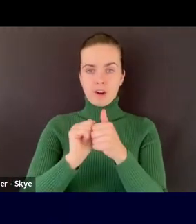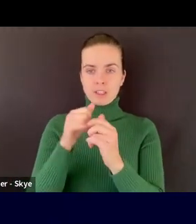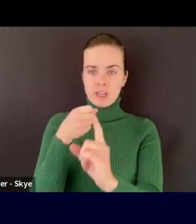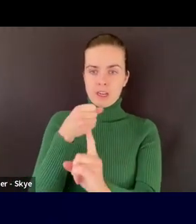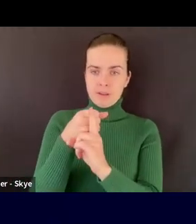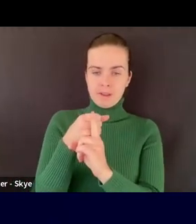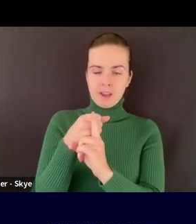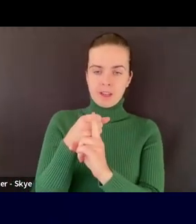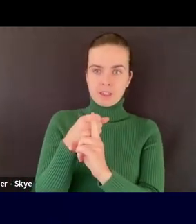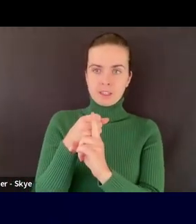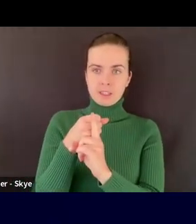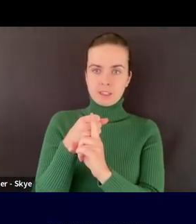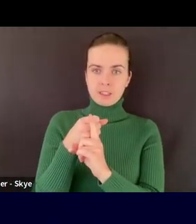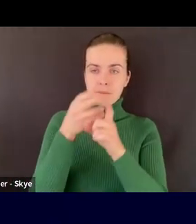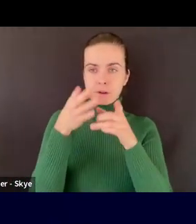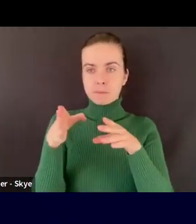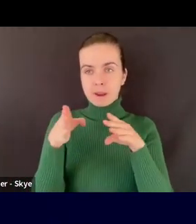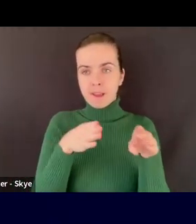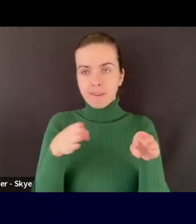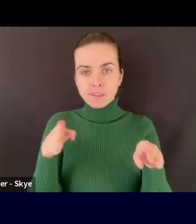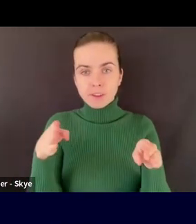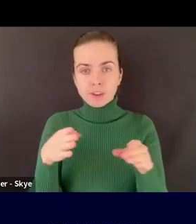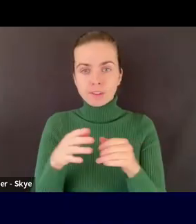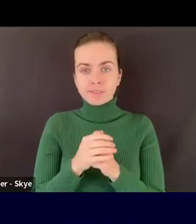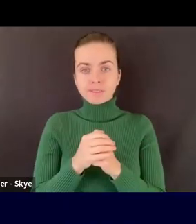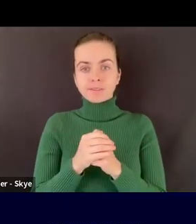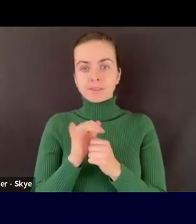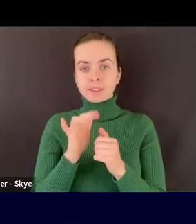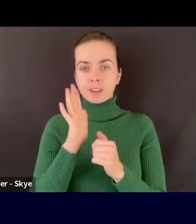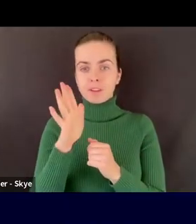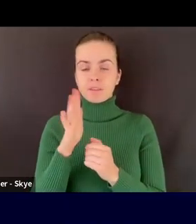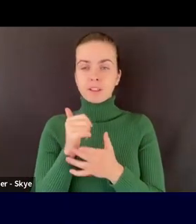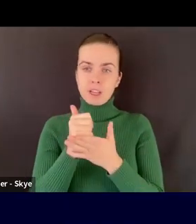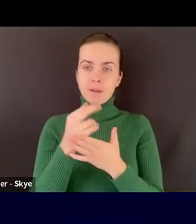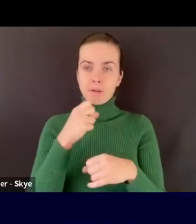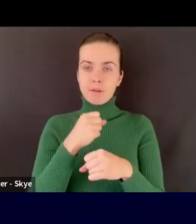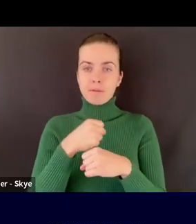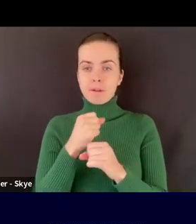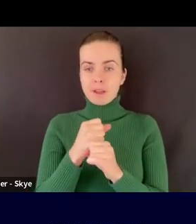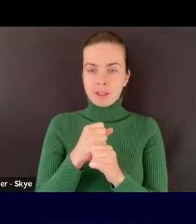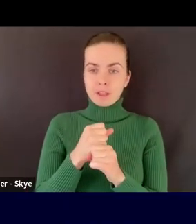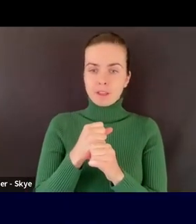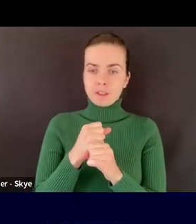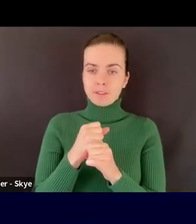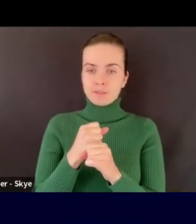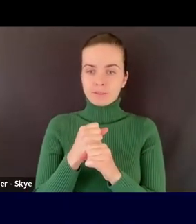one's behavior in a way that is going to help or make it more difficult to be healthy? And I think